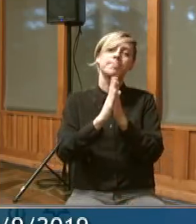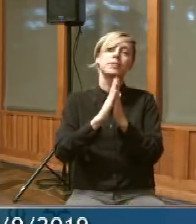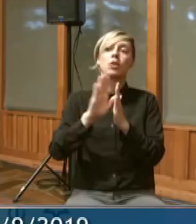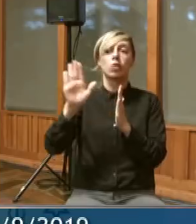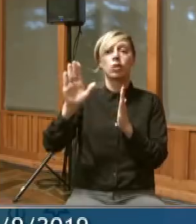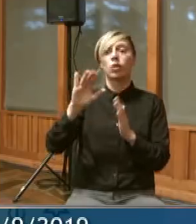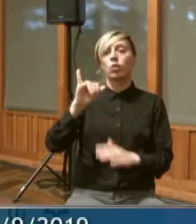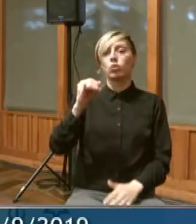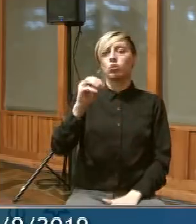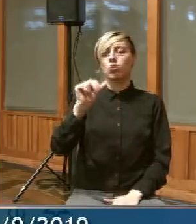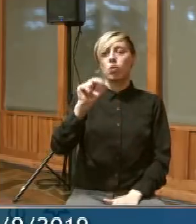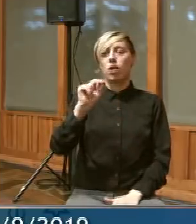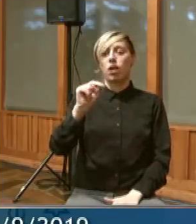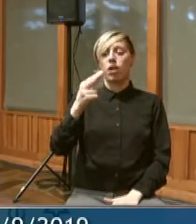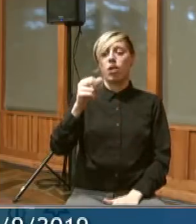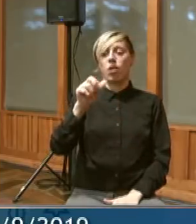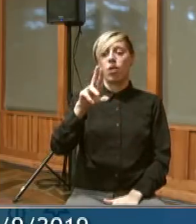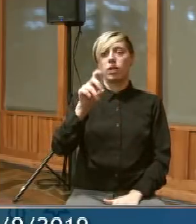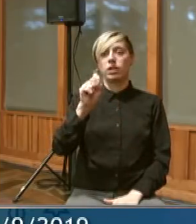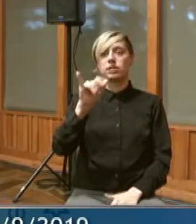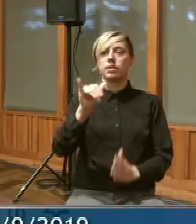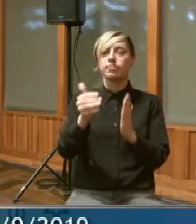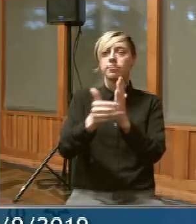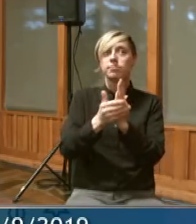ABLE TO RECREATE AND I ALSO I SUPPORT COMMISSIONER HARDESTY'S